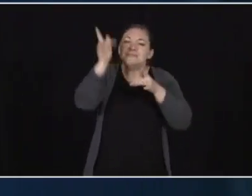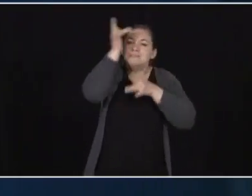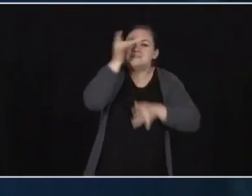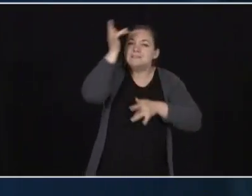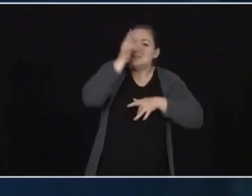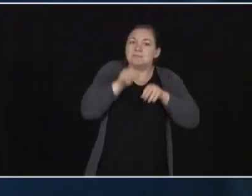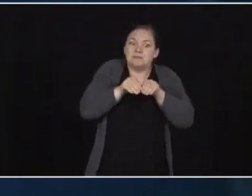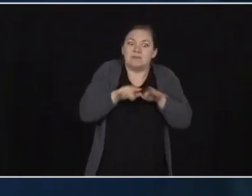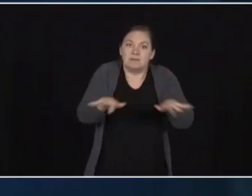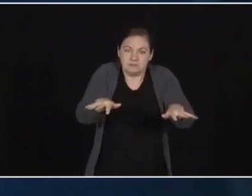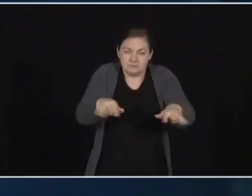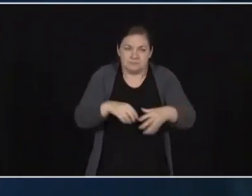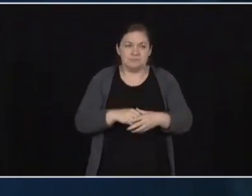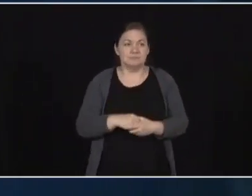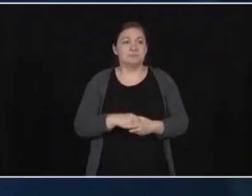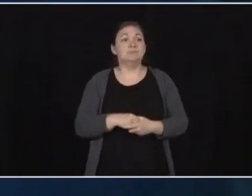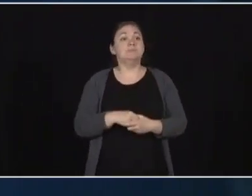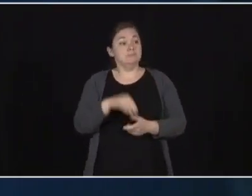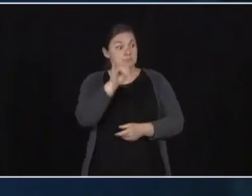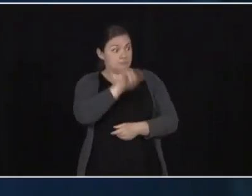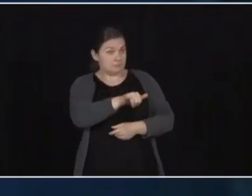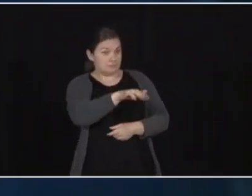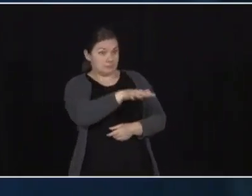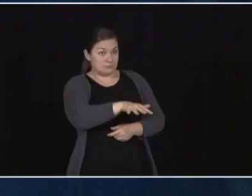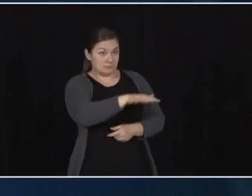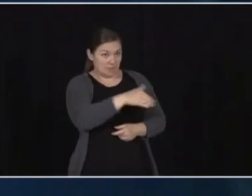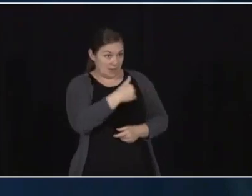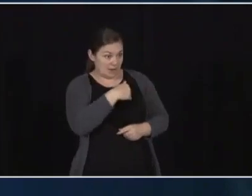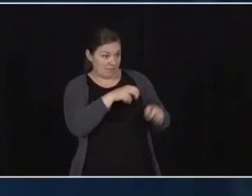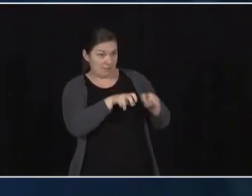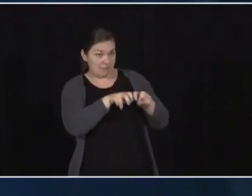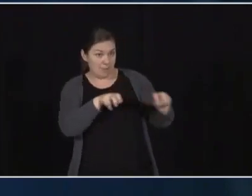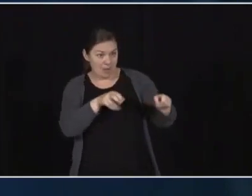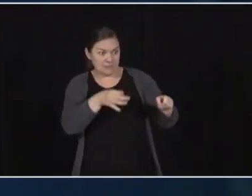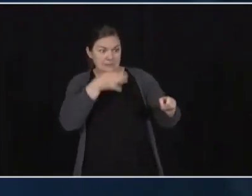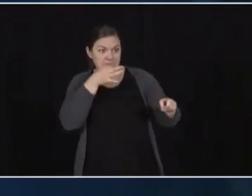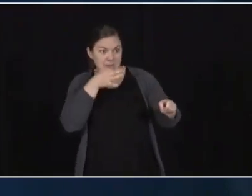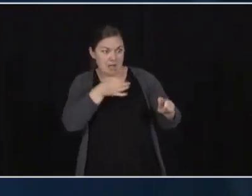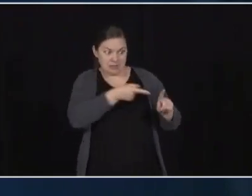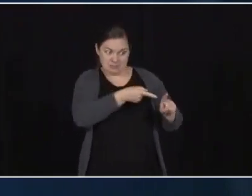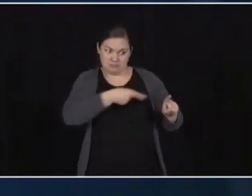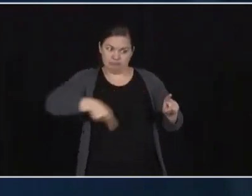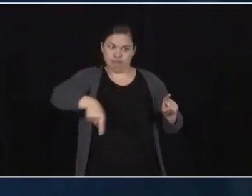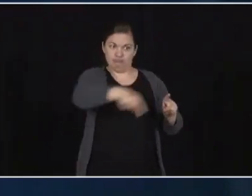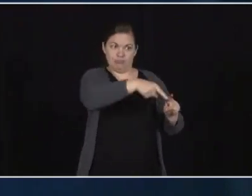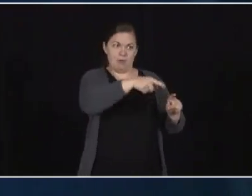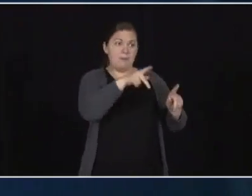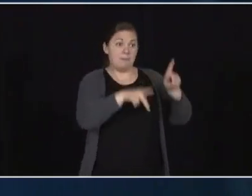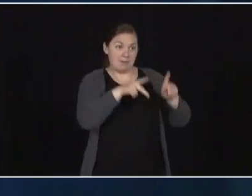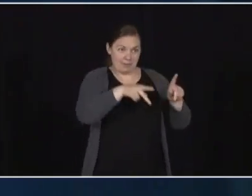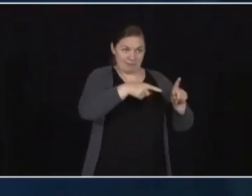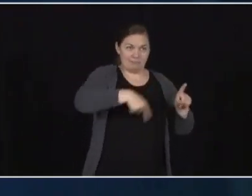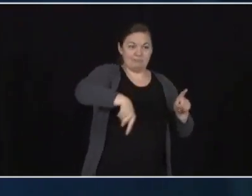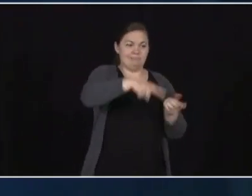or are working in the area of infectious disease. And there's a testing strategy expert panel. That panel provides foundational